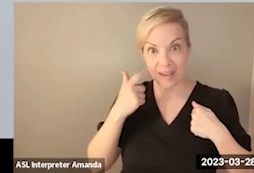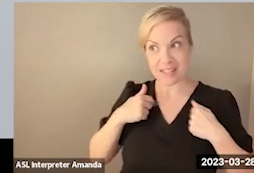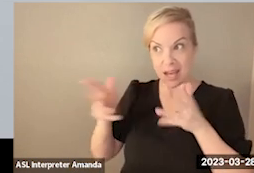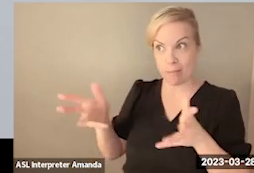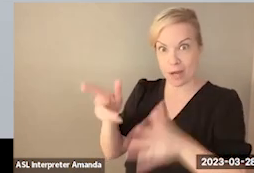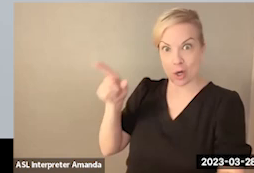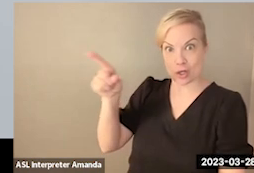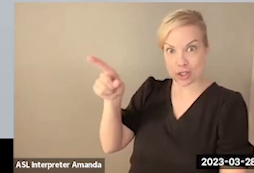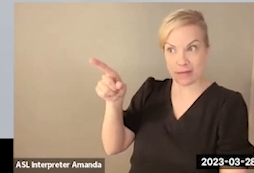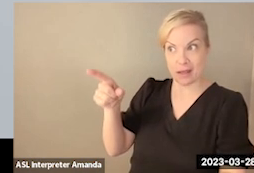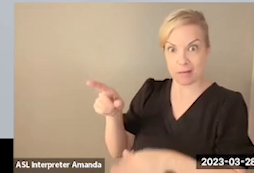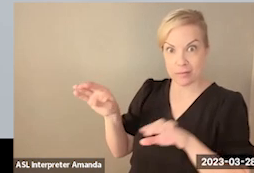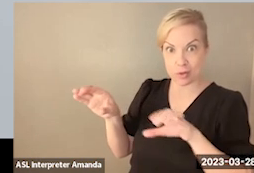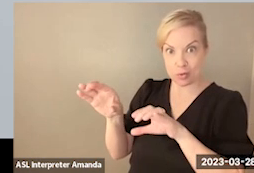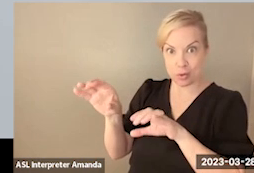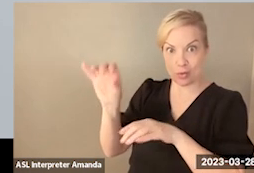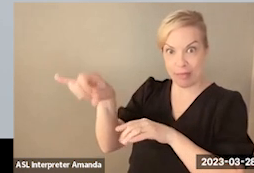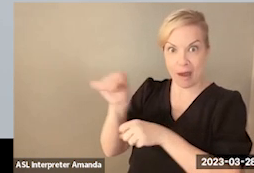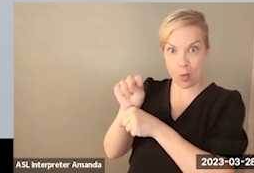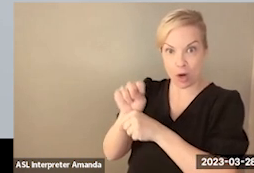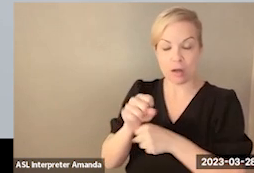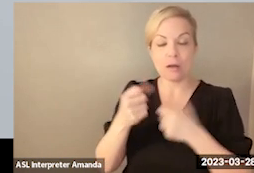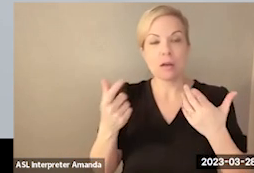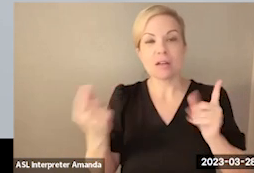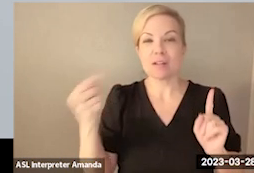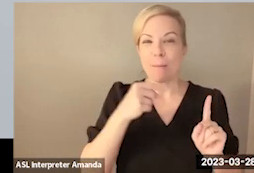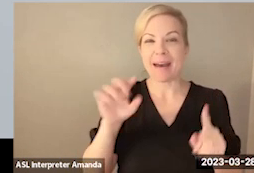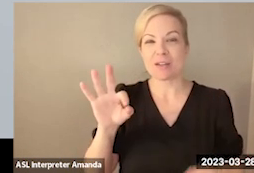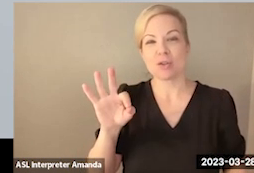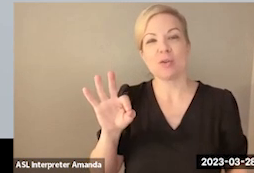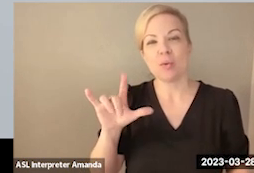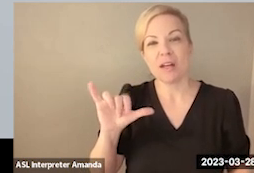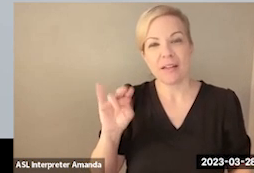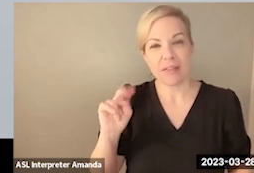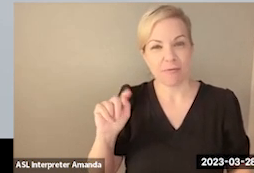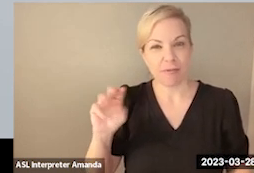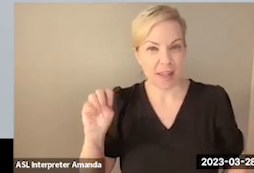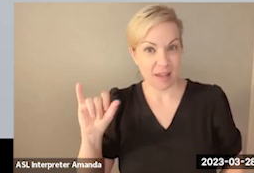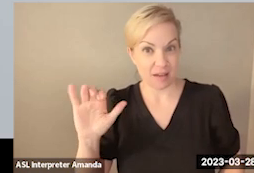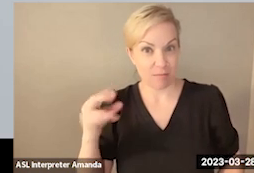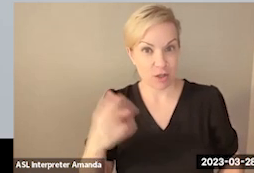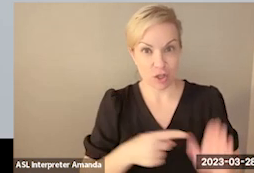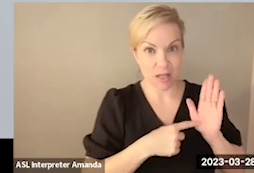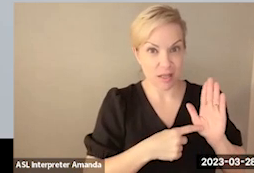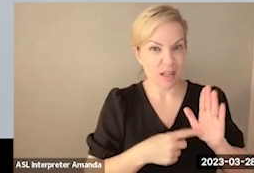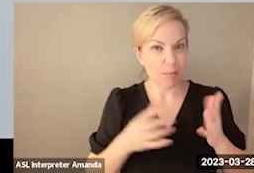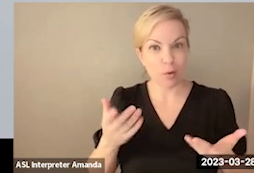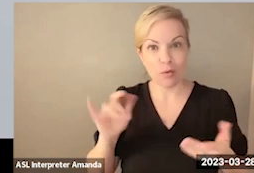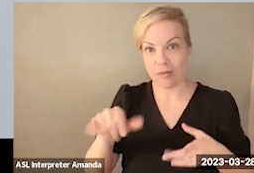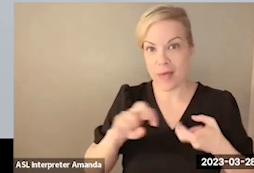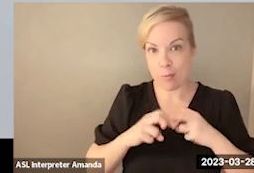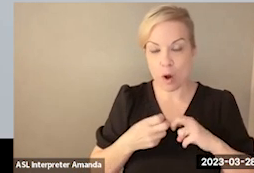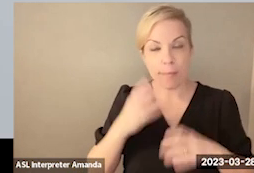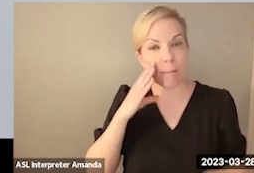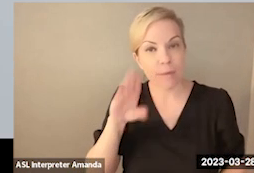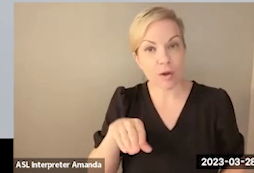Debbie Stine, Science & Technology Policy Academy: So if, for example, going back to your Flip Michigan issue. that if you